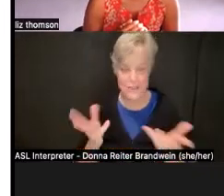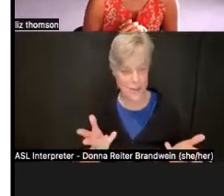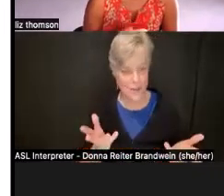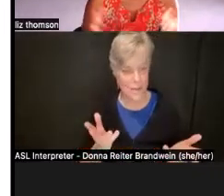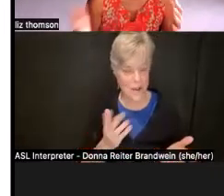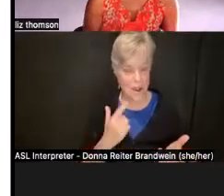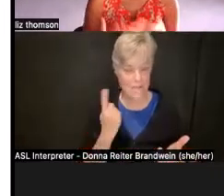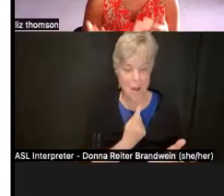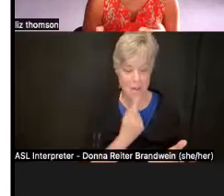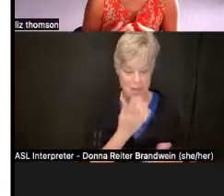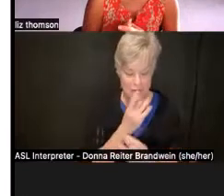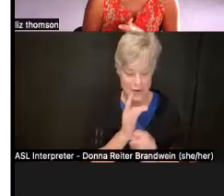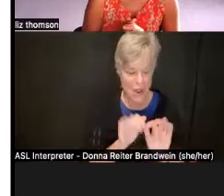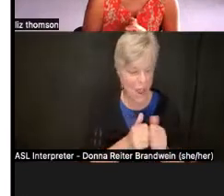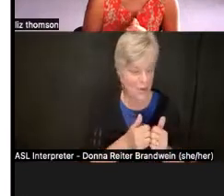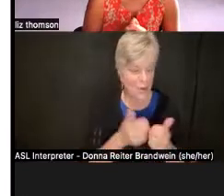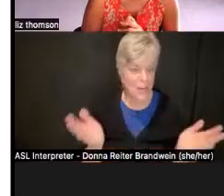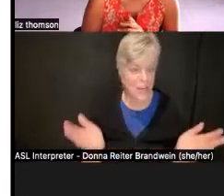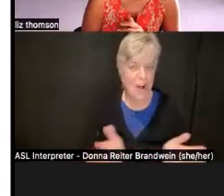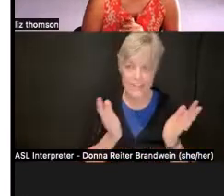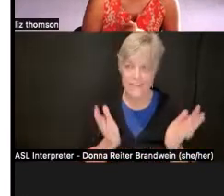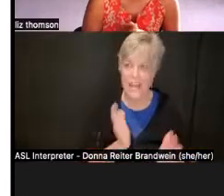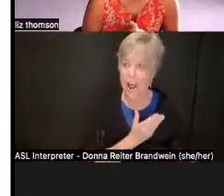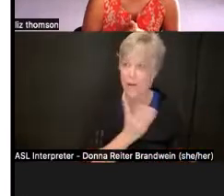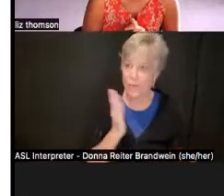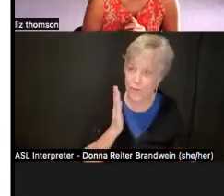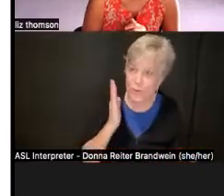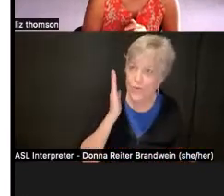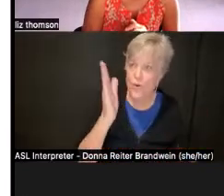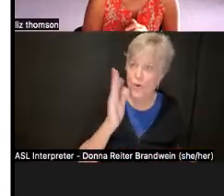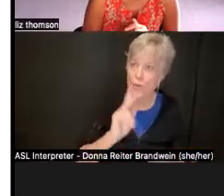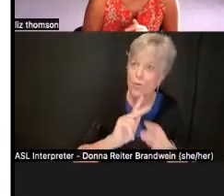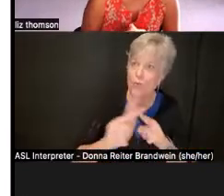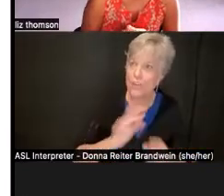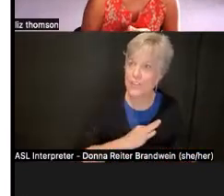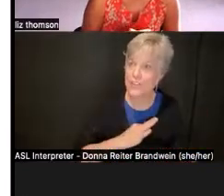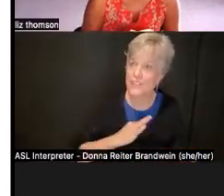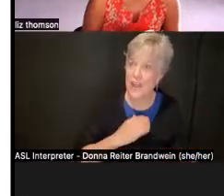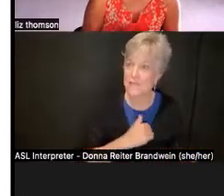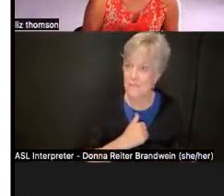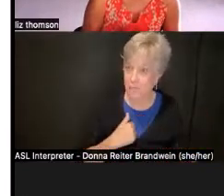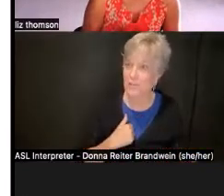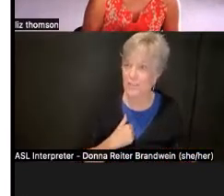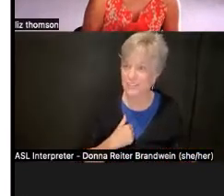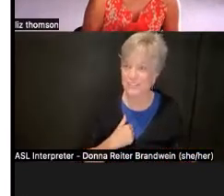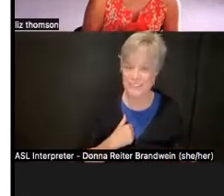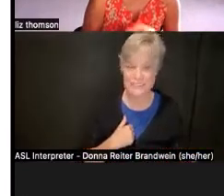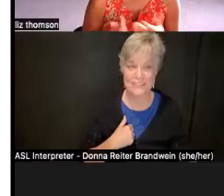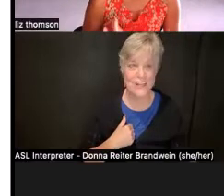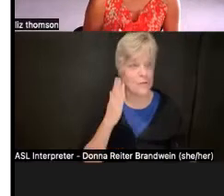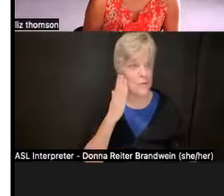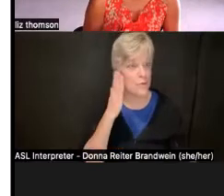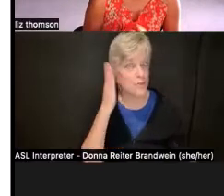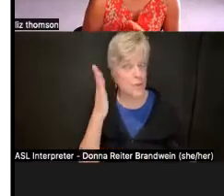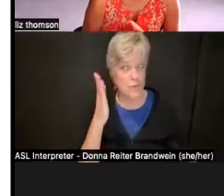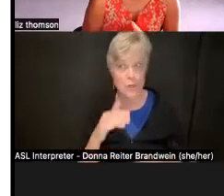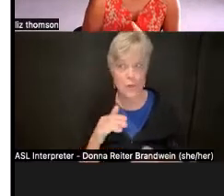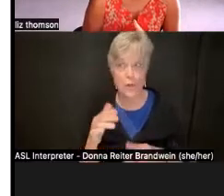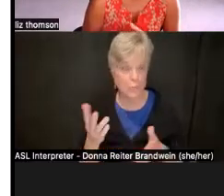our future professional staff members. For future practice, increase communication,